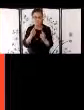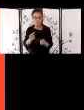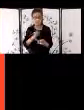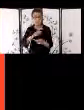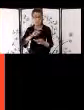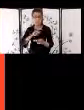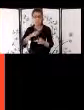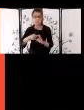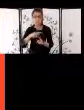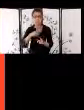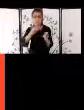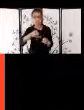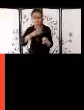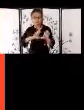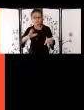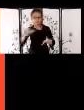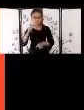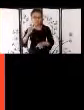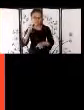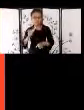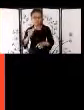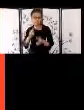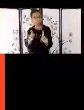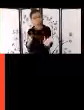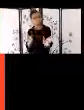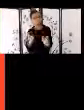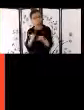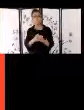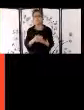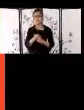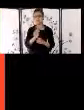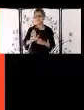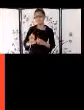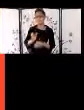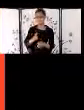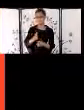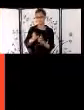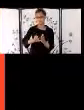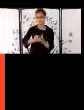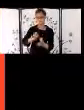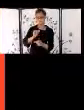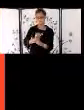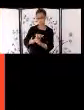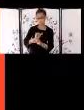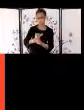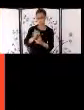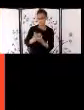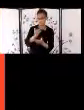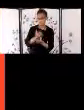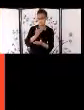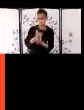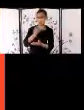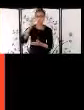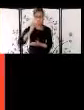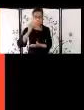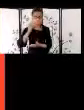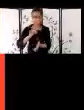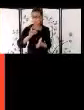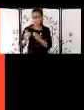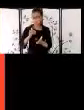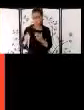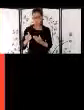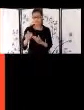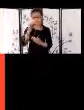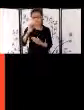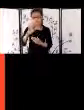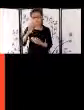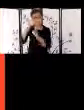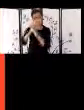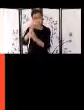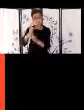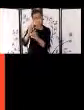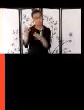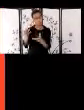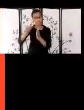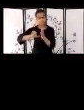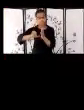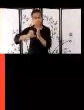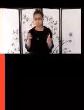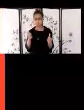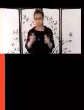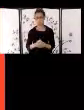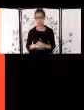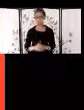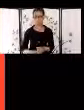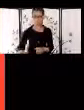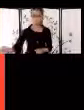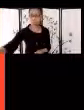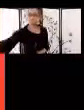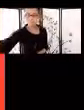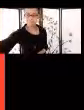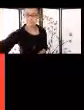artist at any stage of their artistic career so long as they pursue a professional practice.